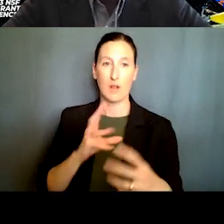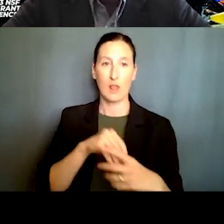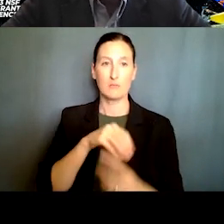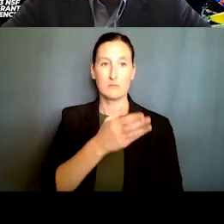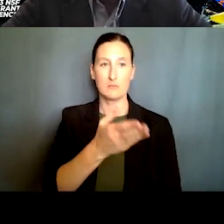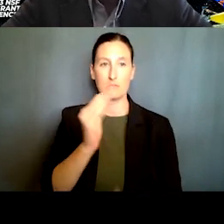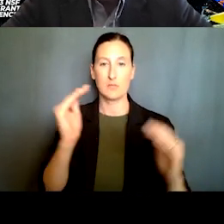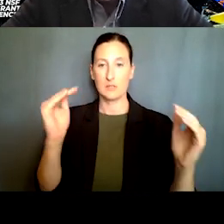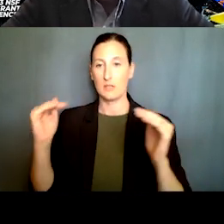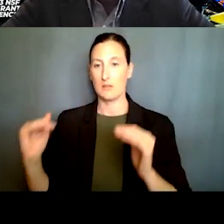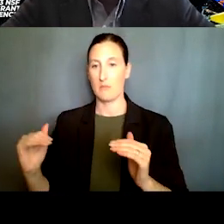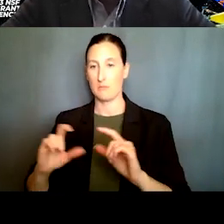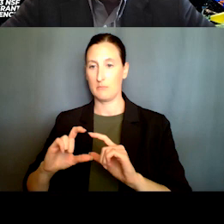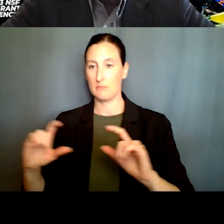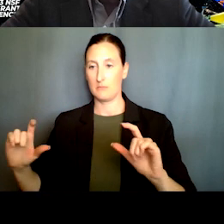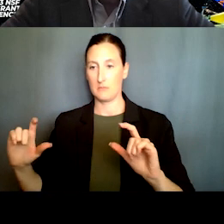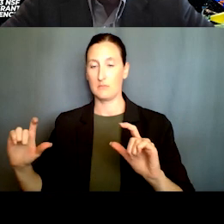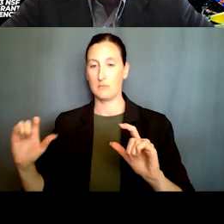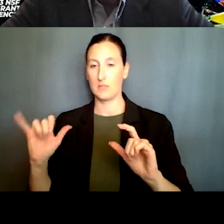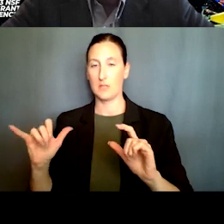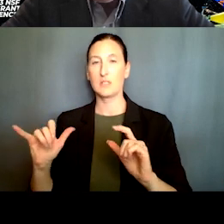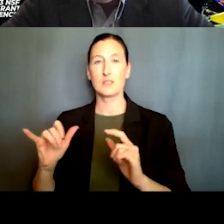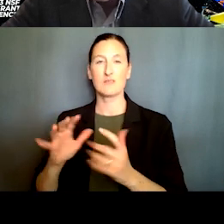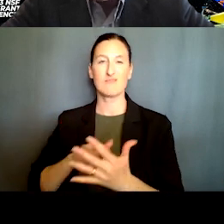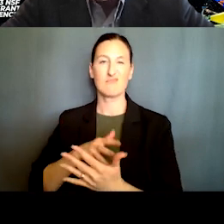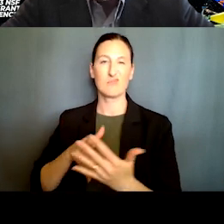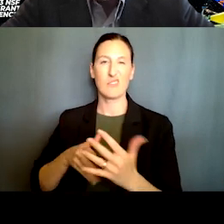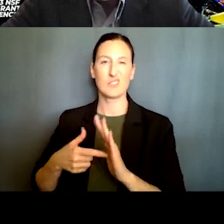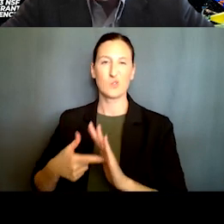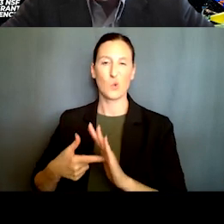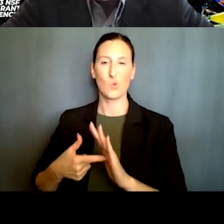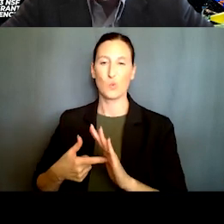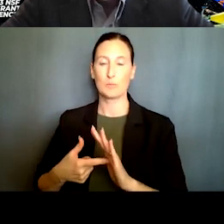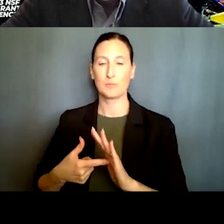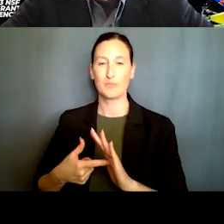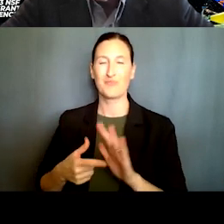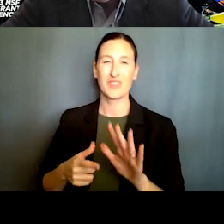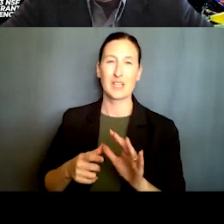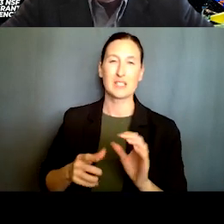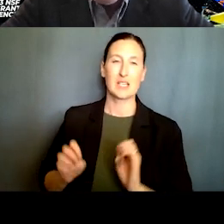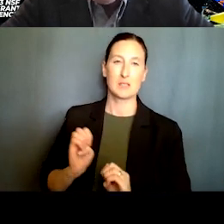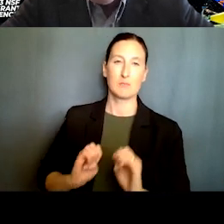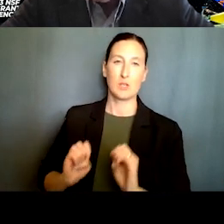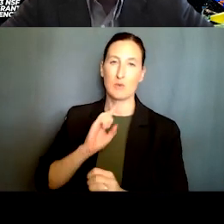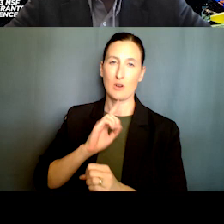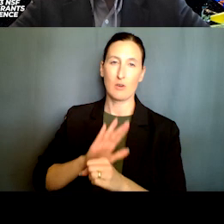Then the bottom slide is graphic that is used, it's an experimental confirmation of